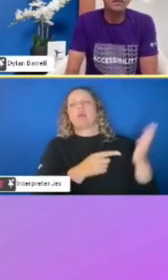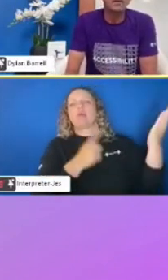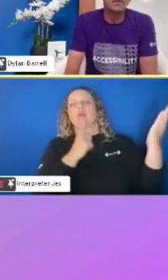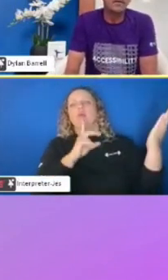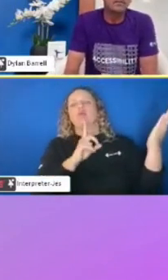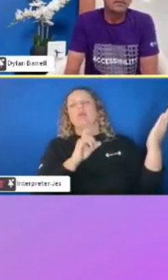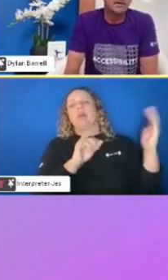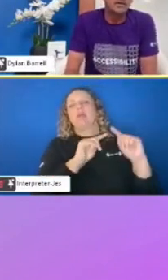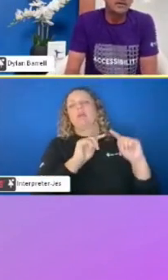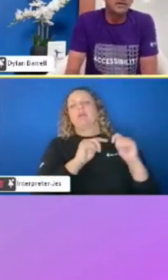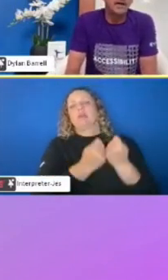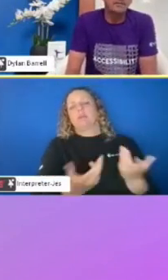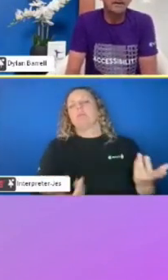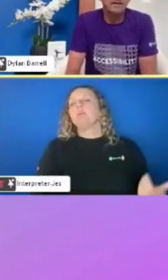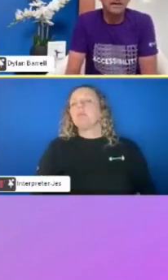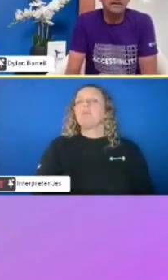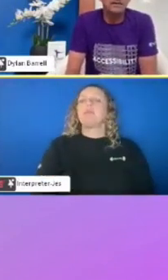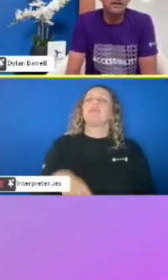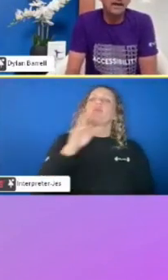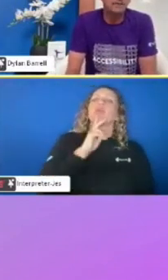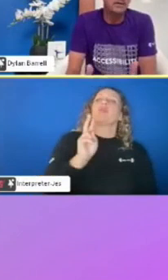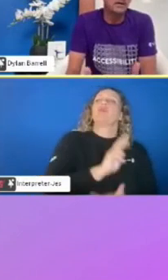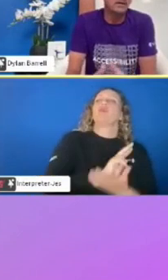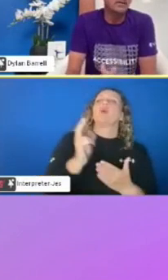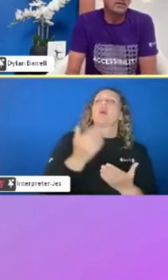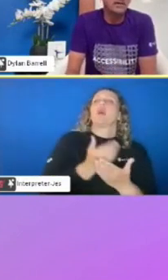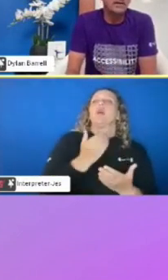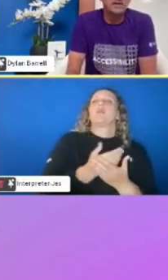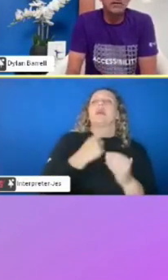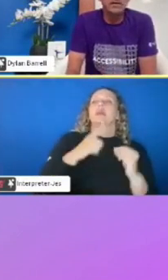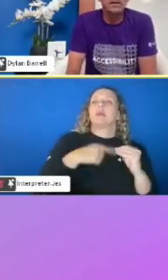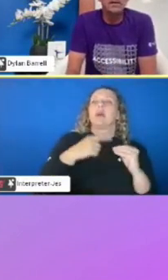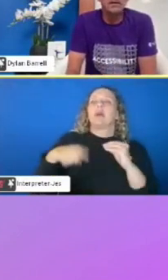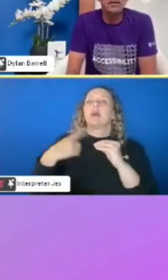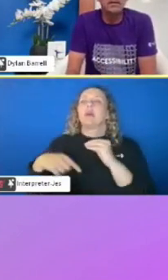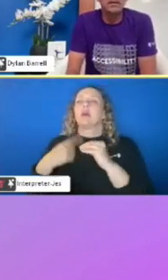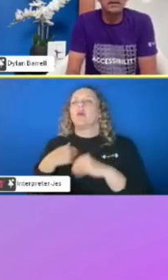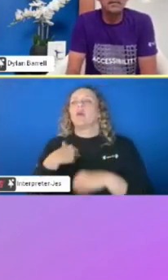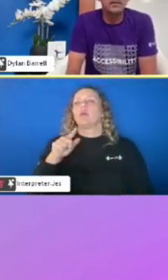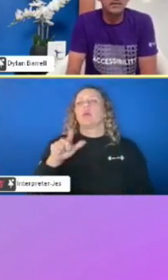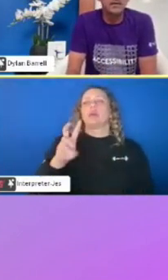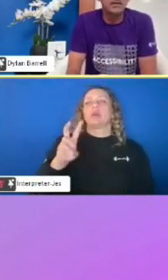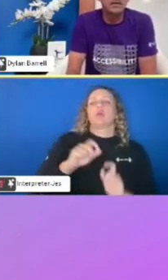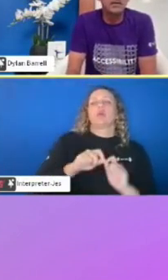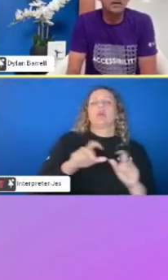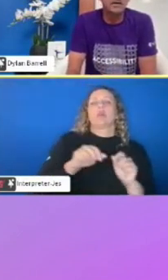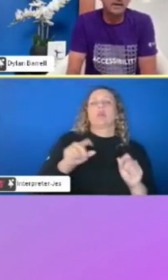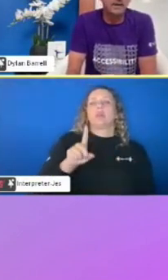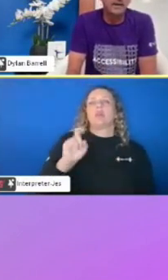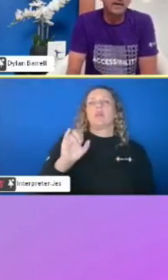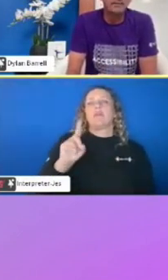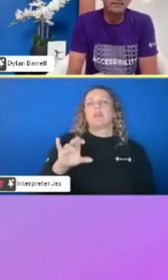We also implemented two week update cycle and we did over 26 releases of the DevTools extension over the past year.